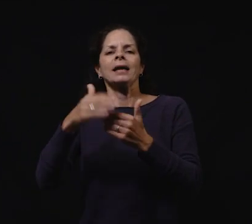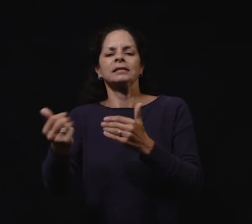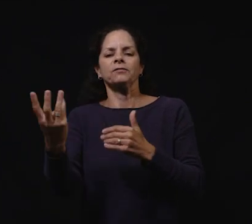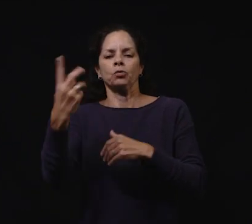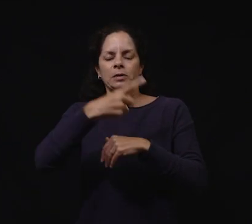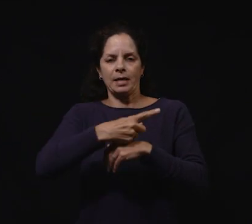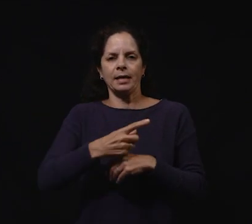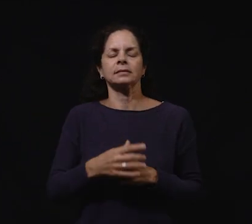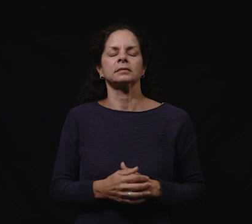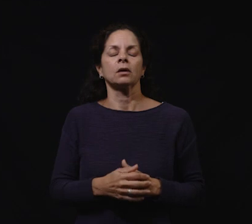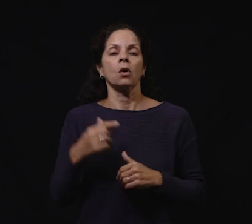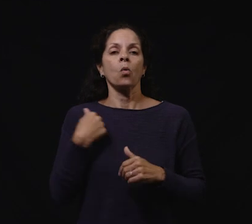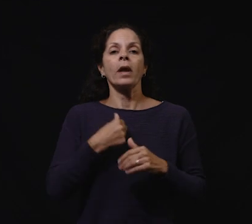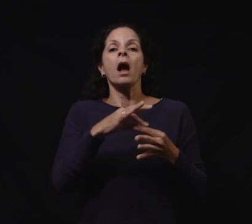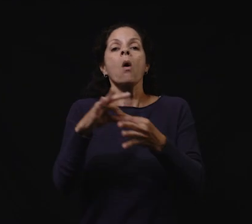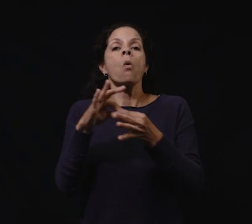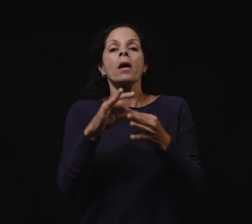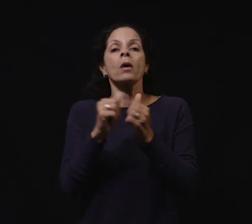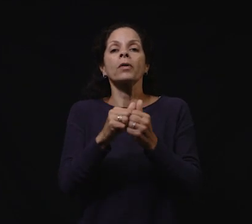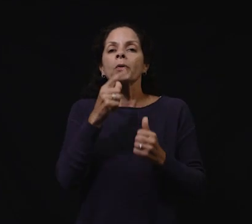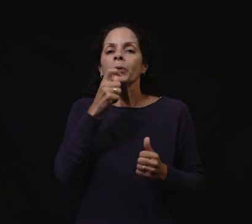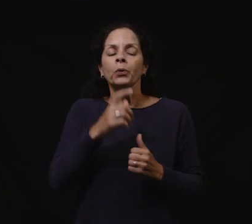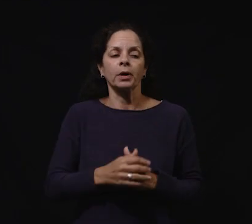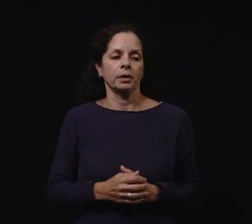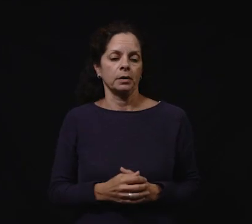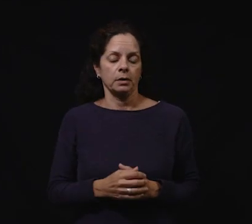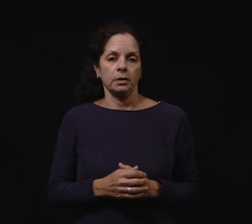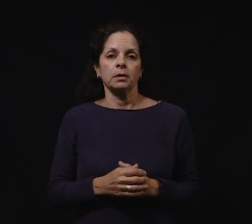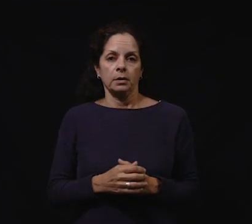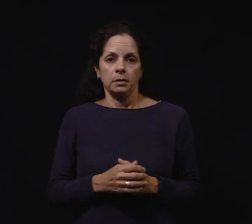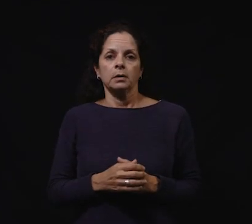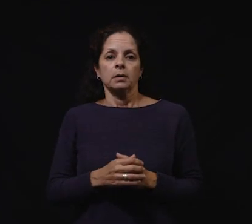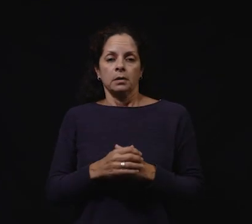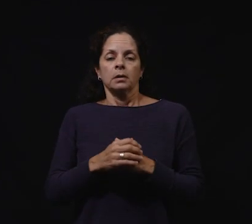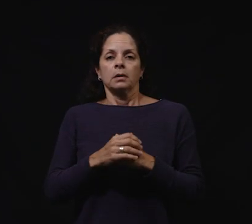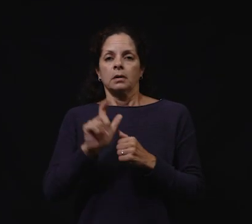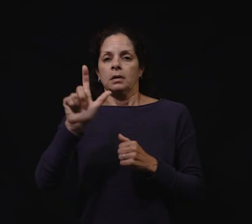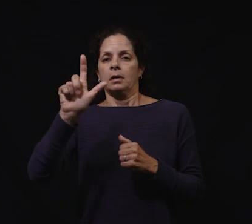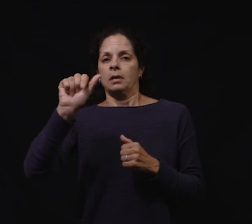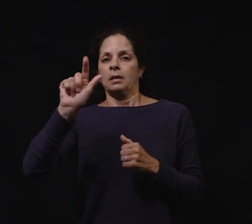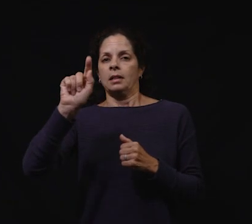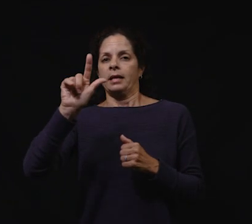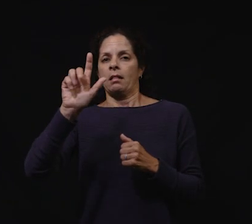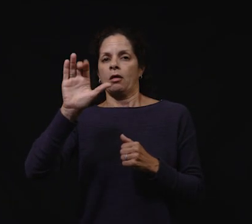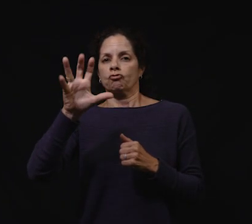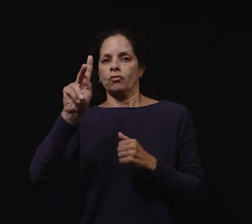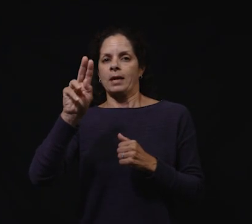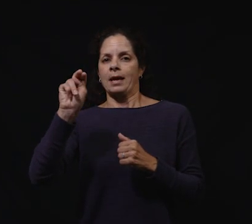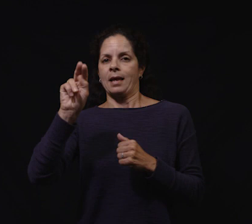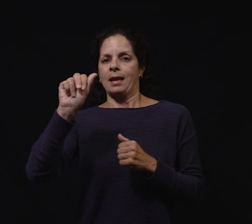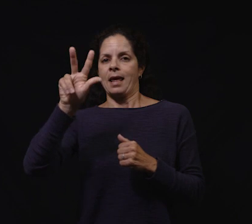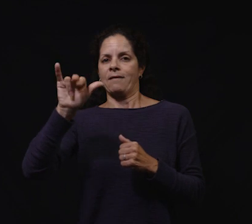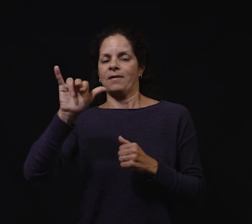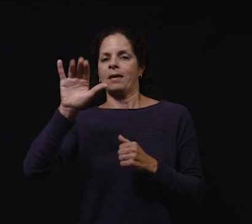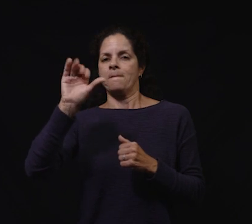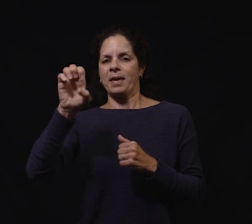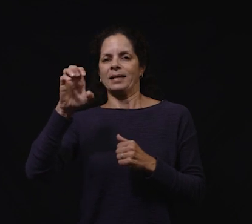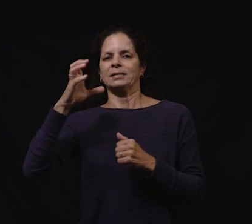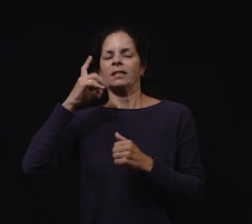we are also coordinating with the With the Little Creek Naval Base. They are drawing down lake Bradford